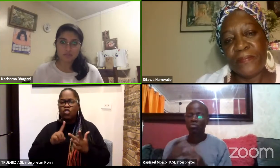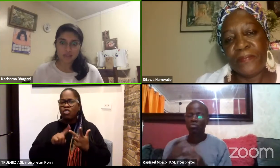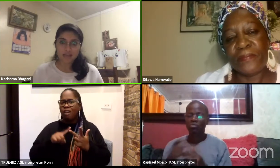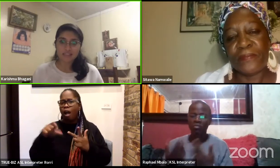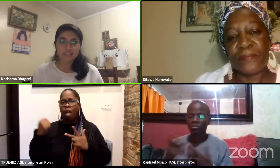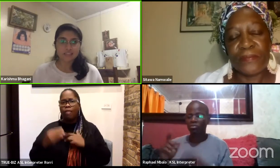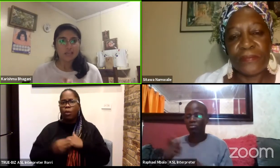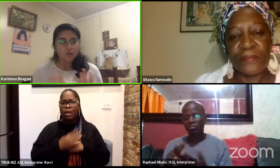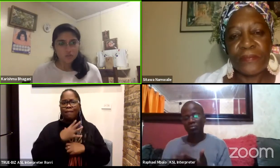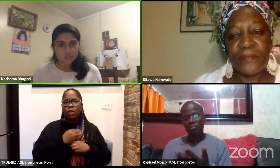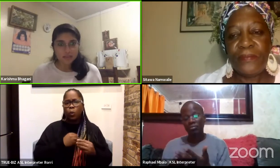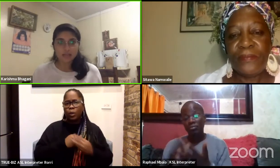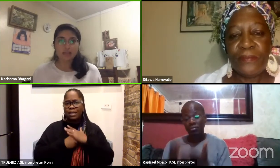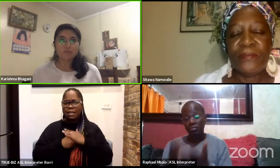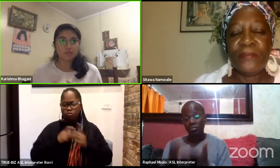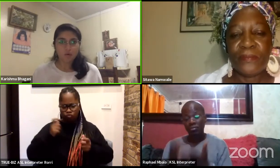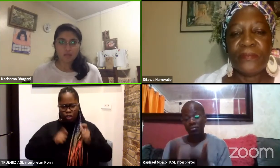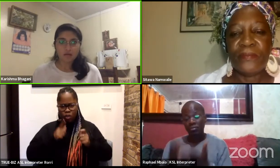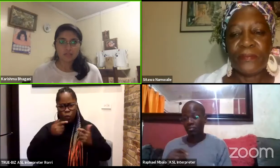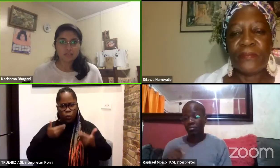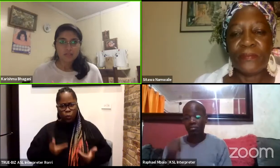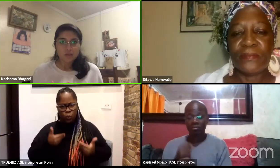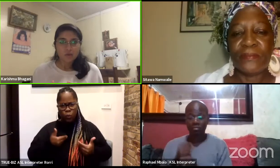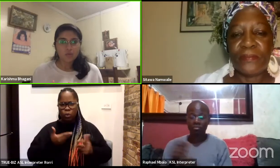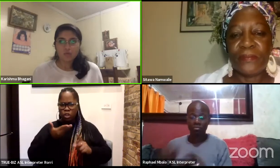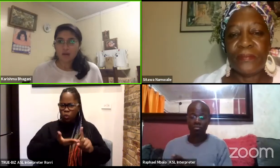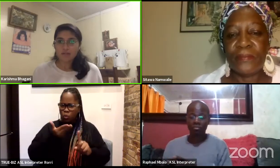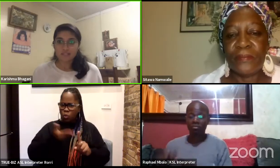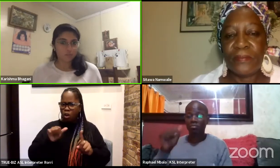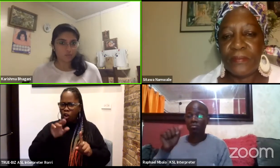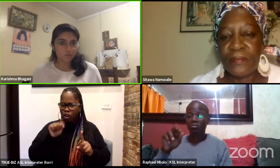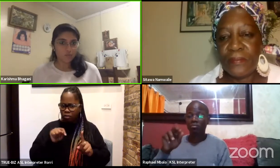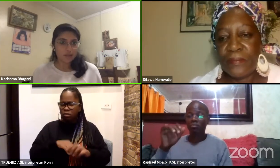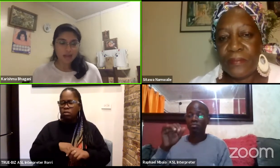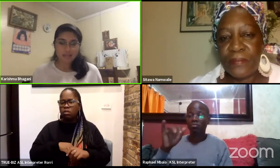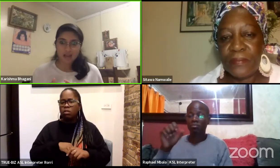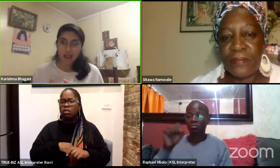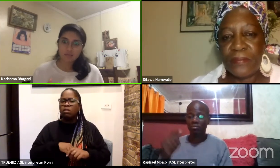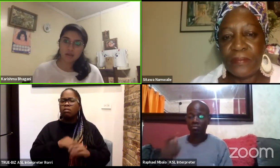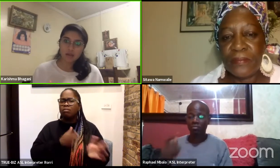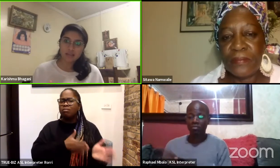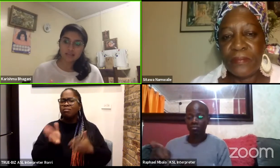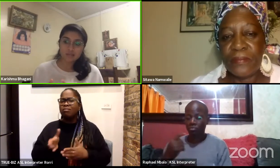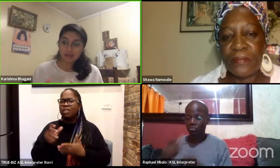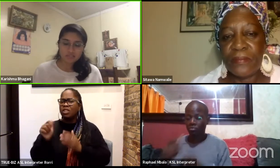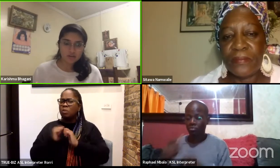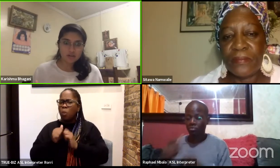as an artist. Could you speak a little bit more about who you are as a sportswoman and as an ambassador